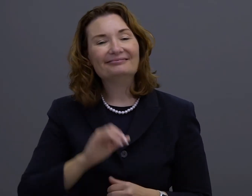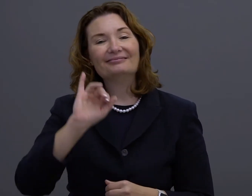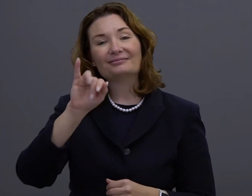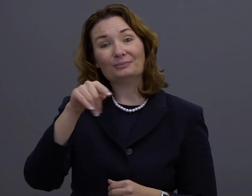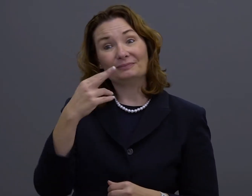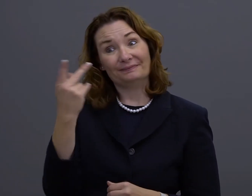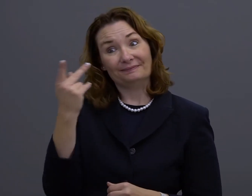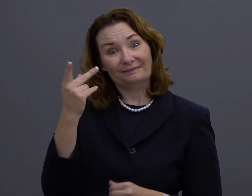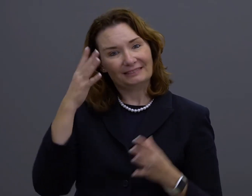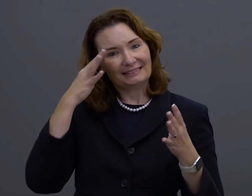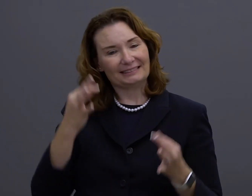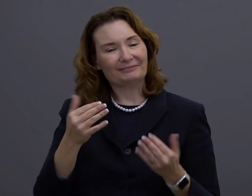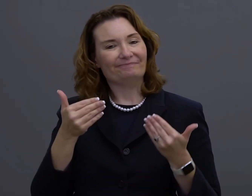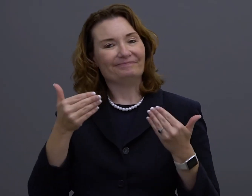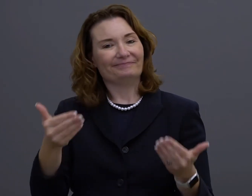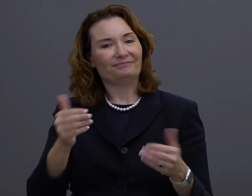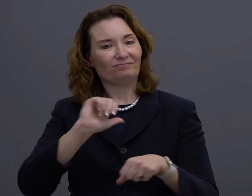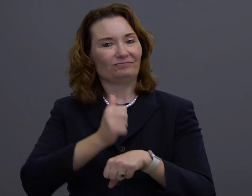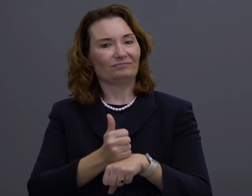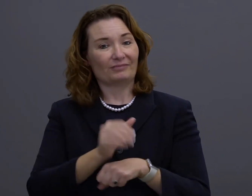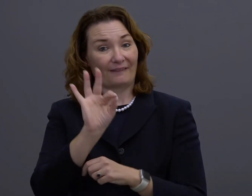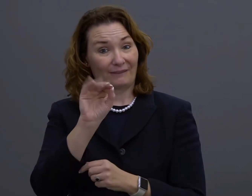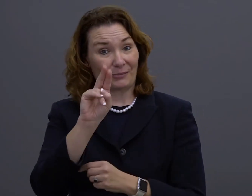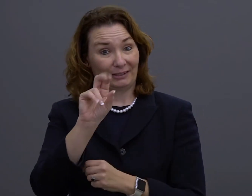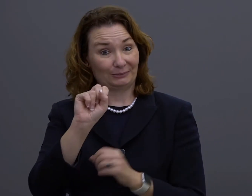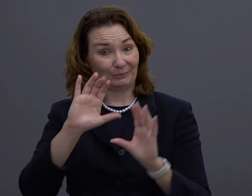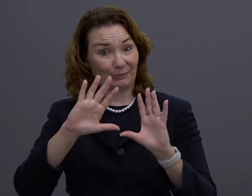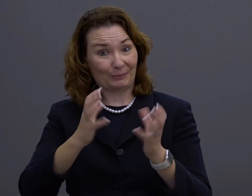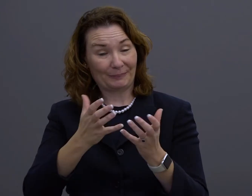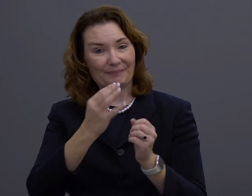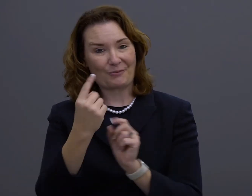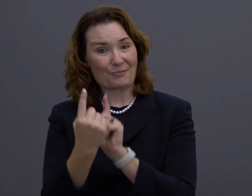For this reason, Joseph and I decided to do a research project by establishing focus groups